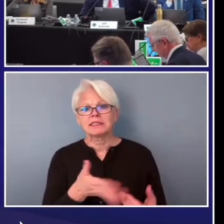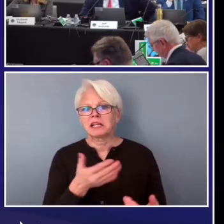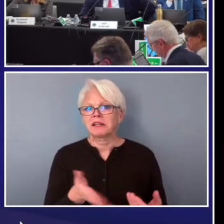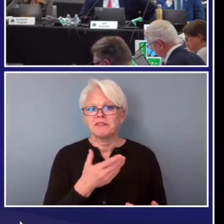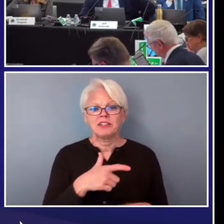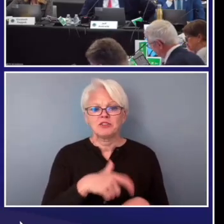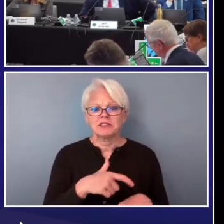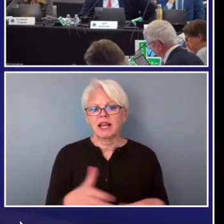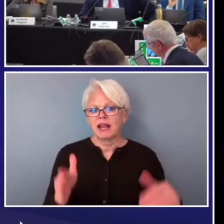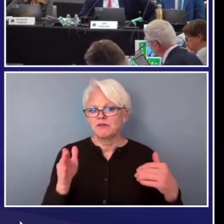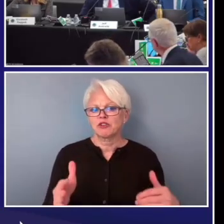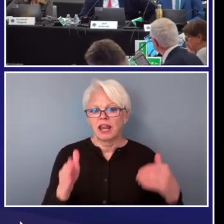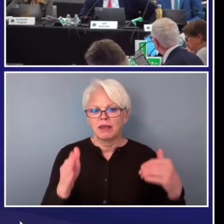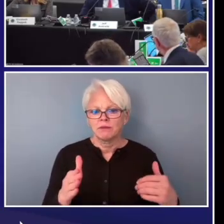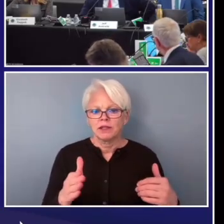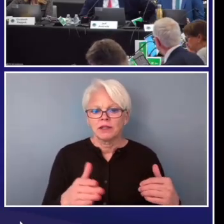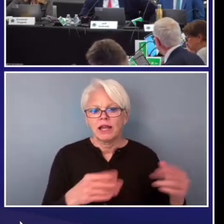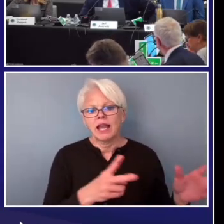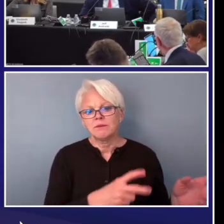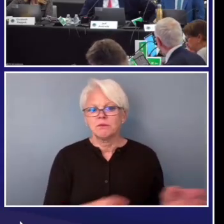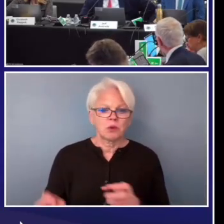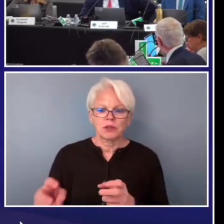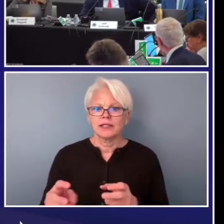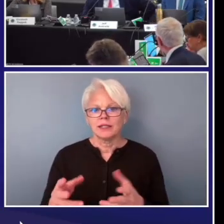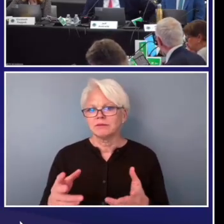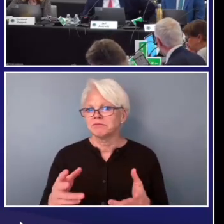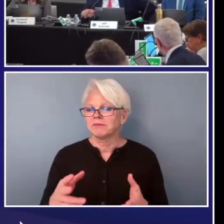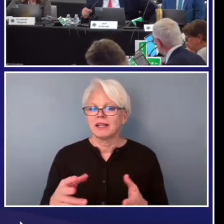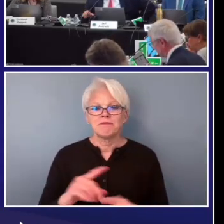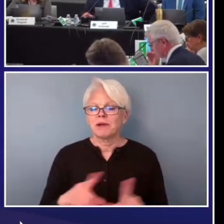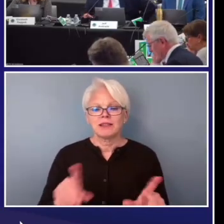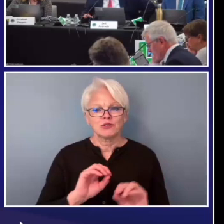and ported it over, but there isn't a statutory requirement, um, in the accreditation regs.